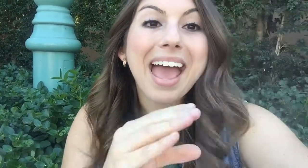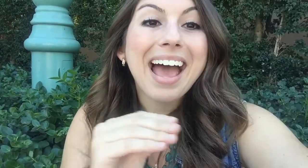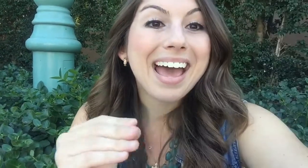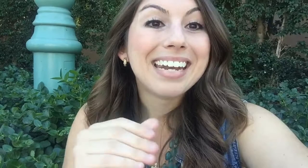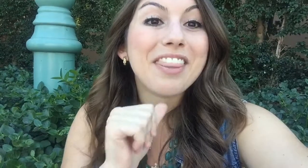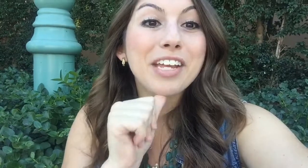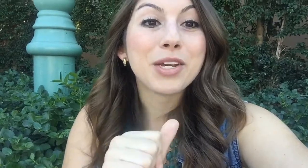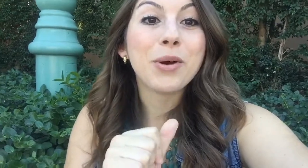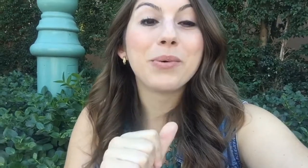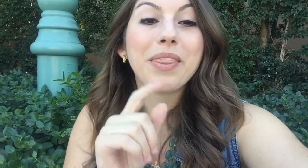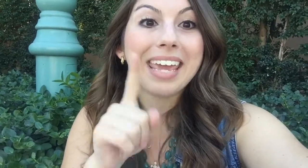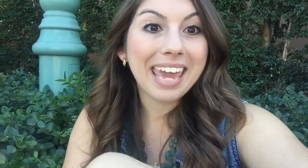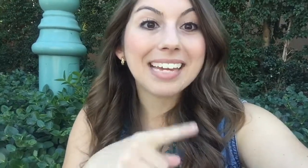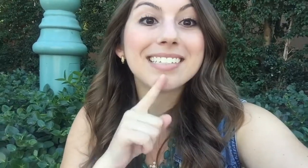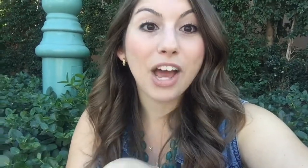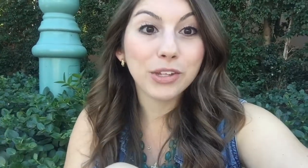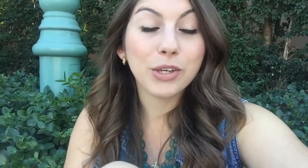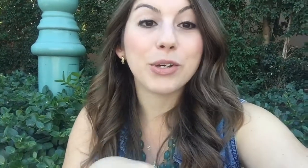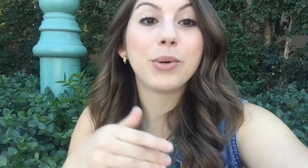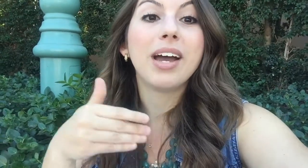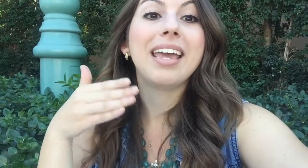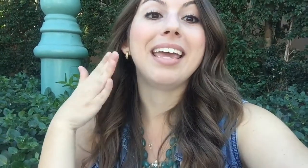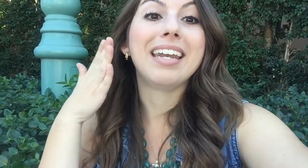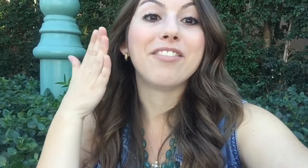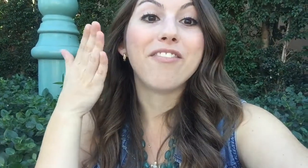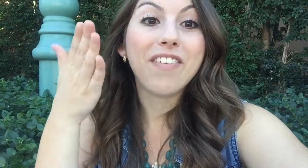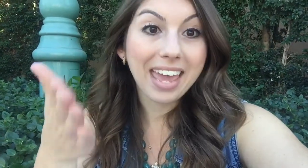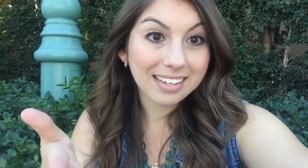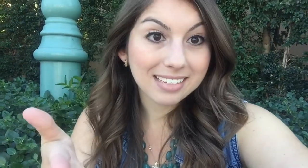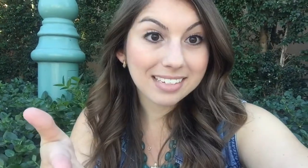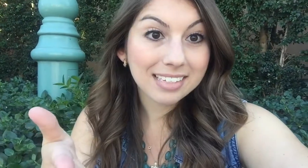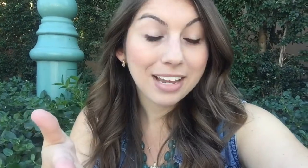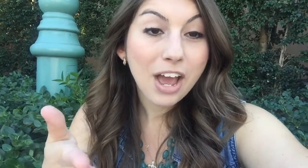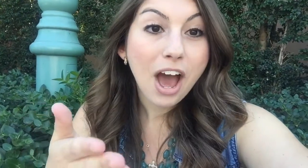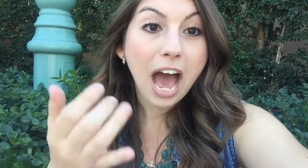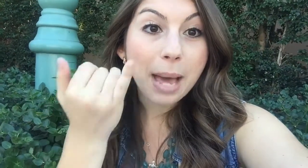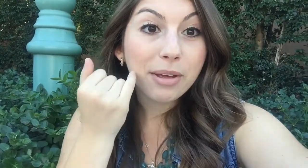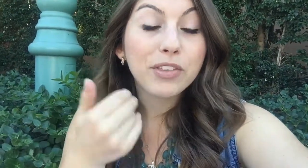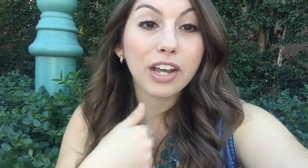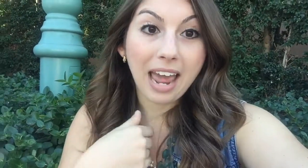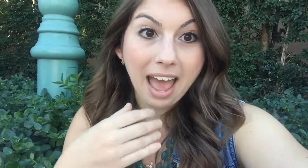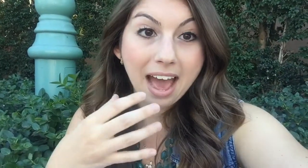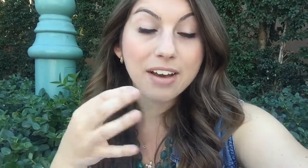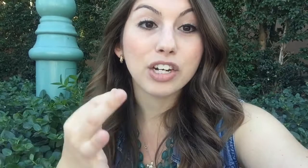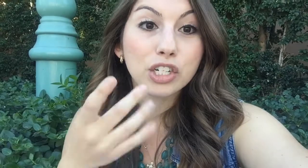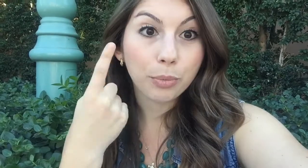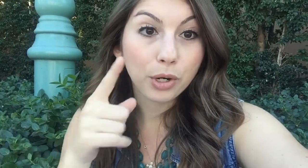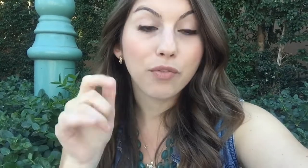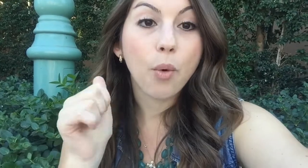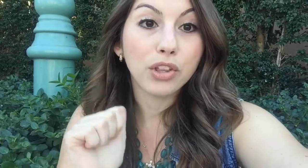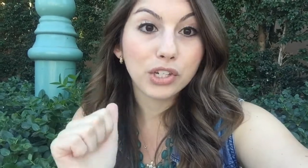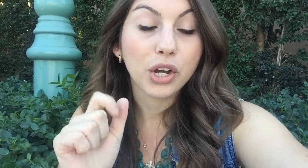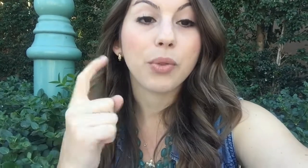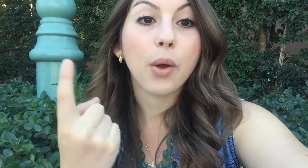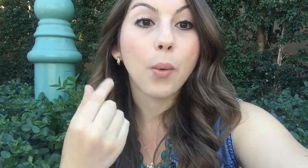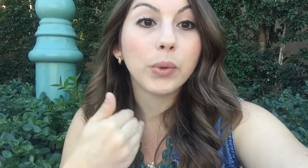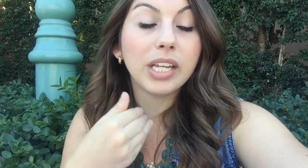And they don't, they can't tell you in advance if they are going to have interpreters for the shows.